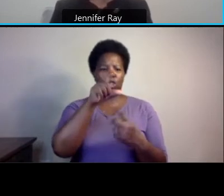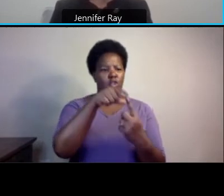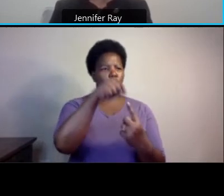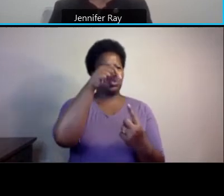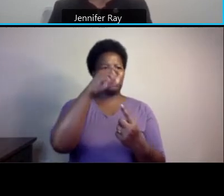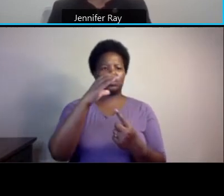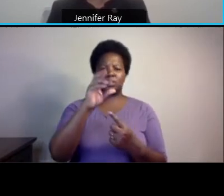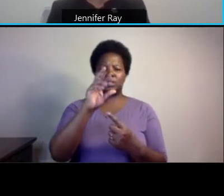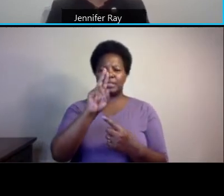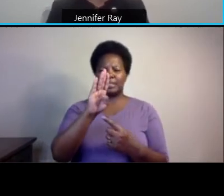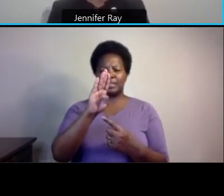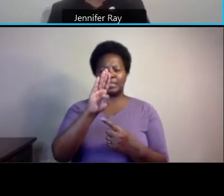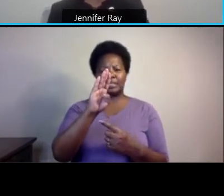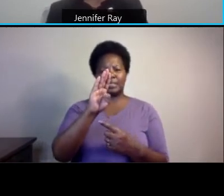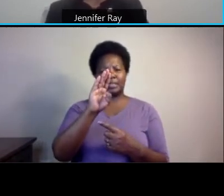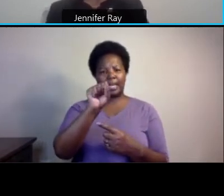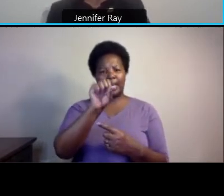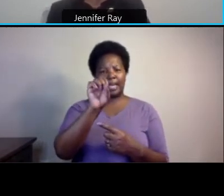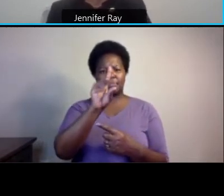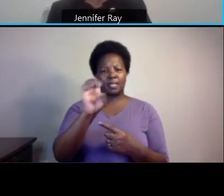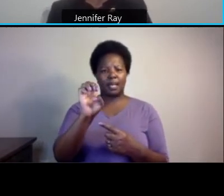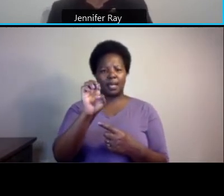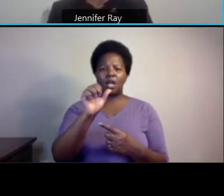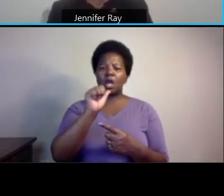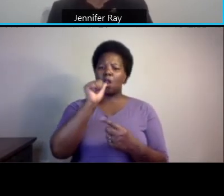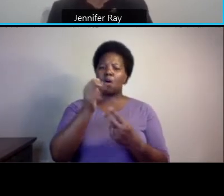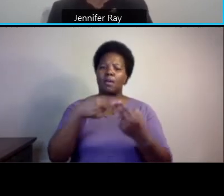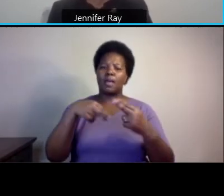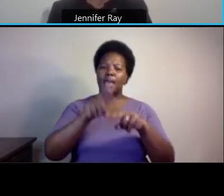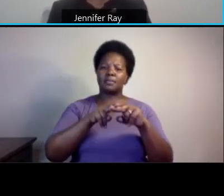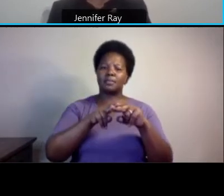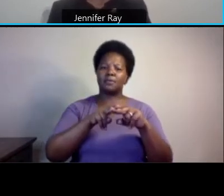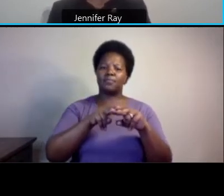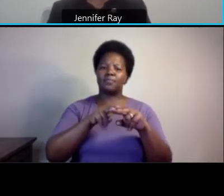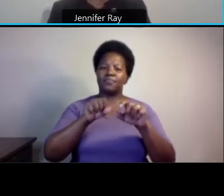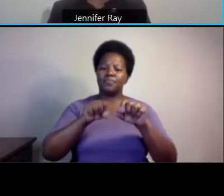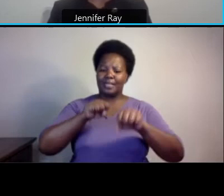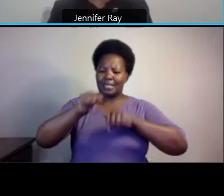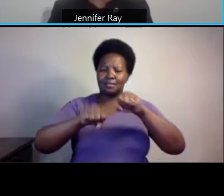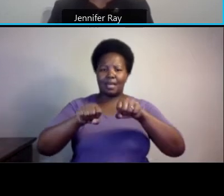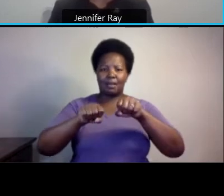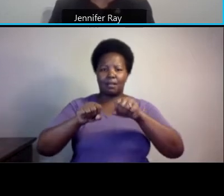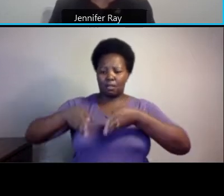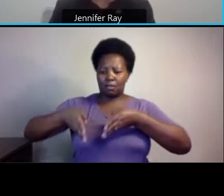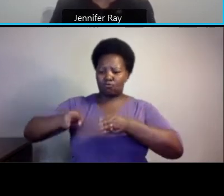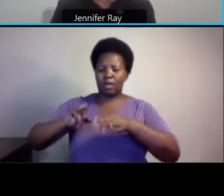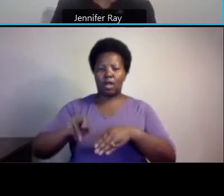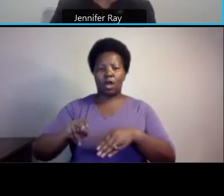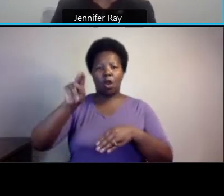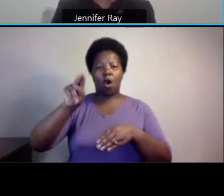extending the cycle track north and the response that was provided is that there is more available